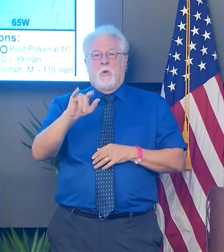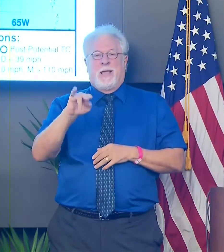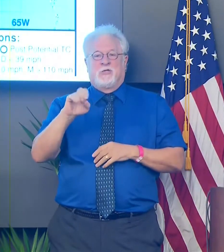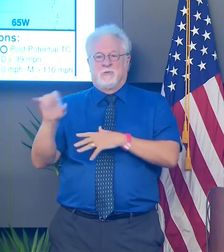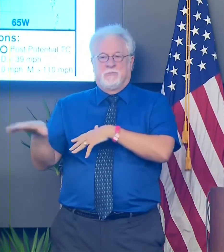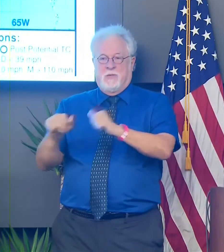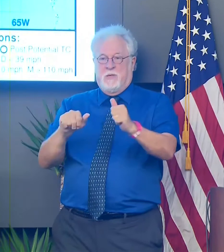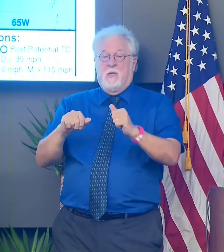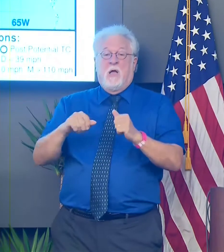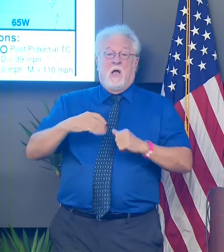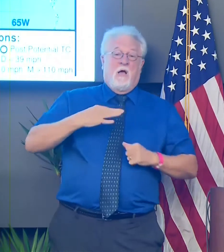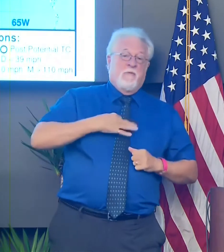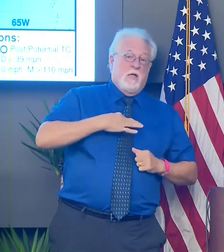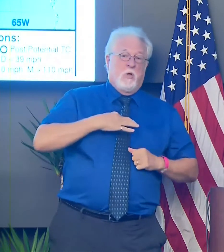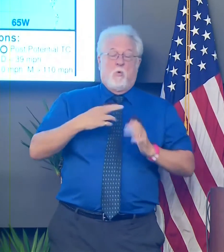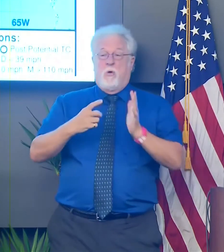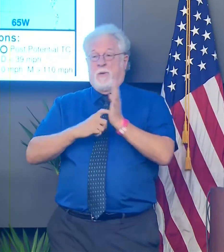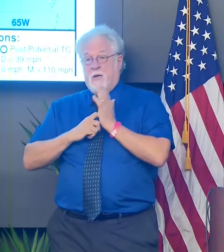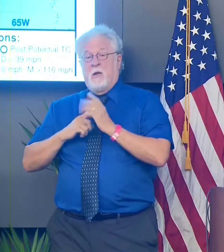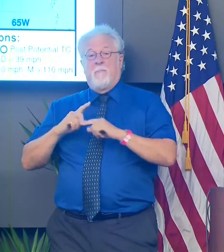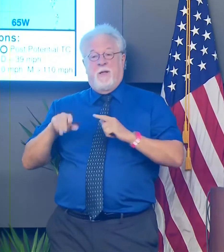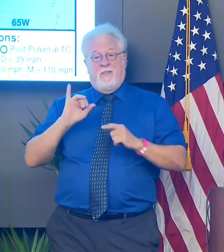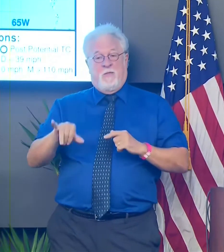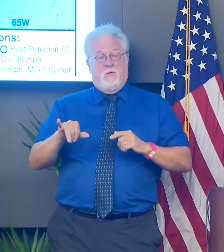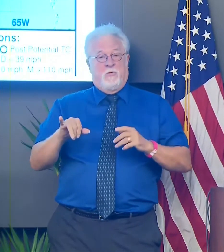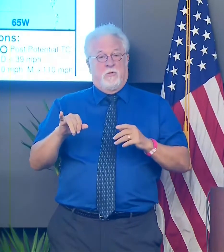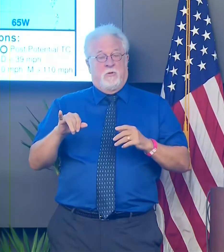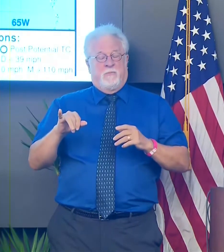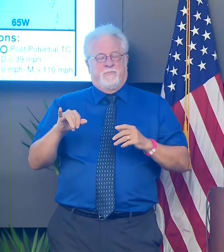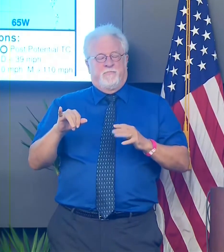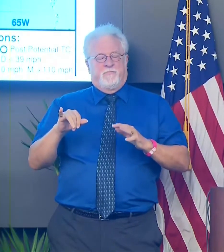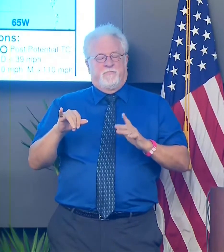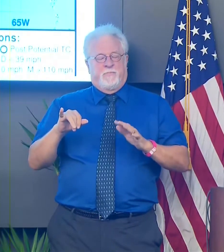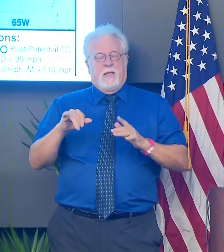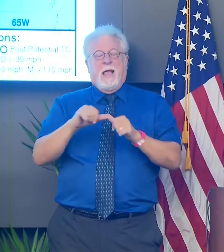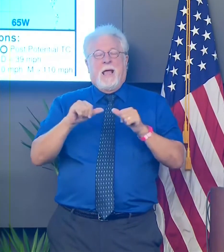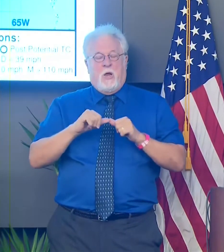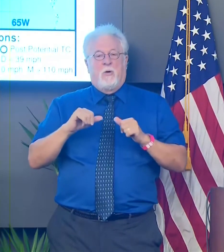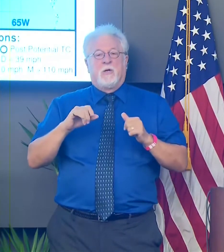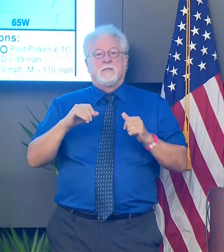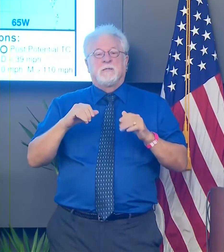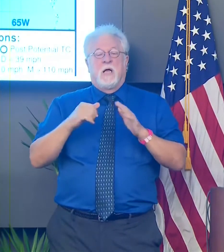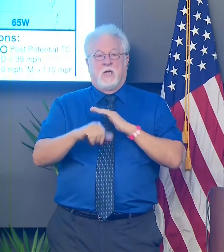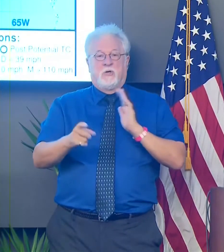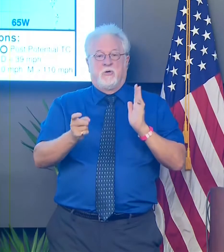GOVERNMENT, BECAUSE THEY WILL BE THE ONES ANNOUNCING EVACUATIONS,